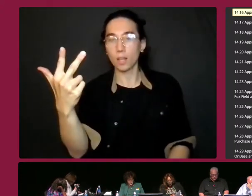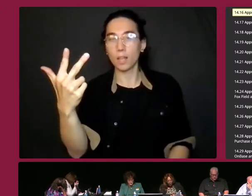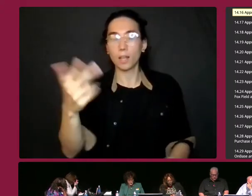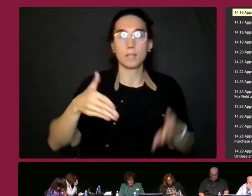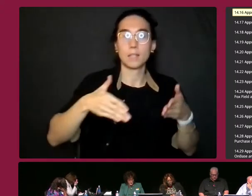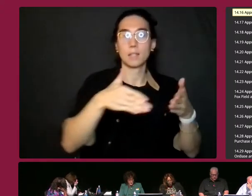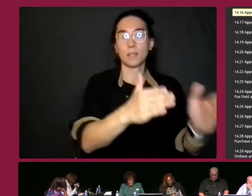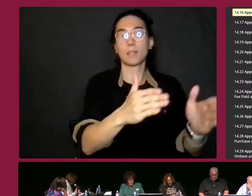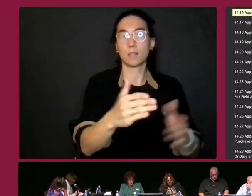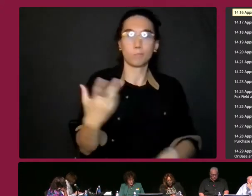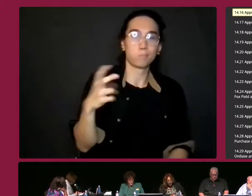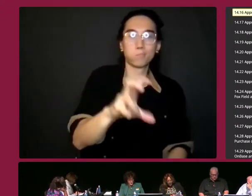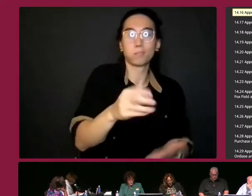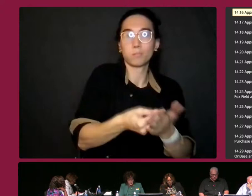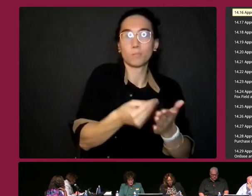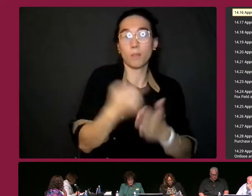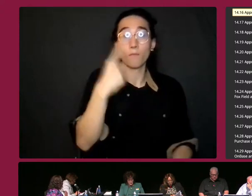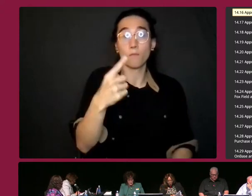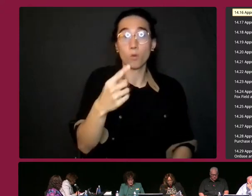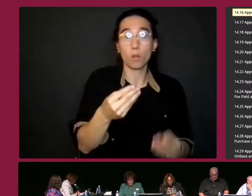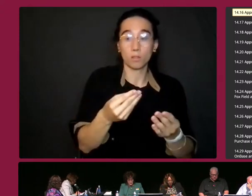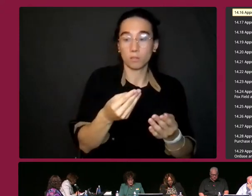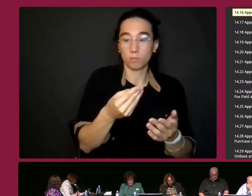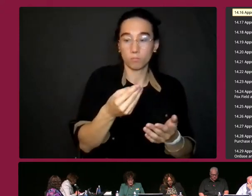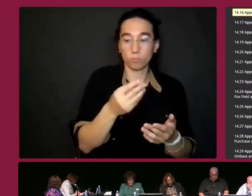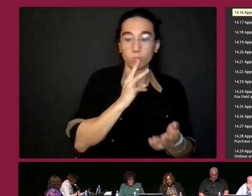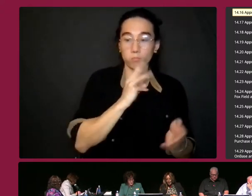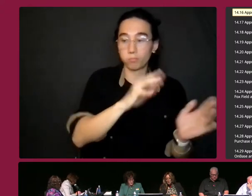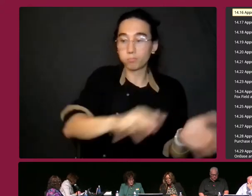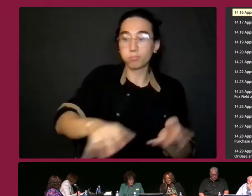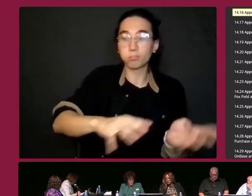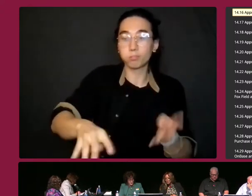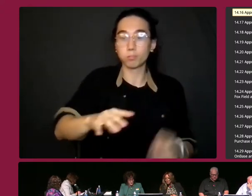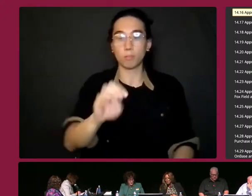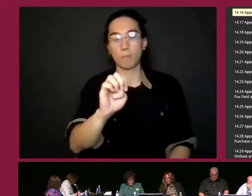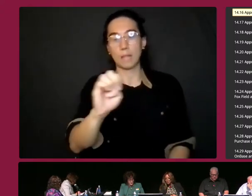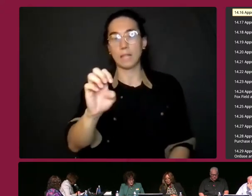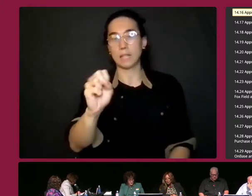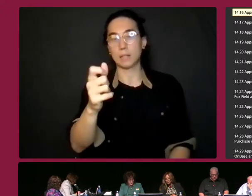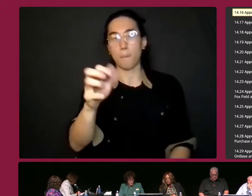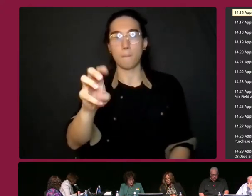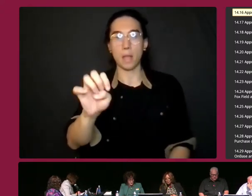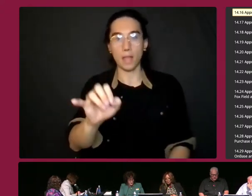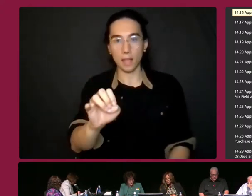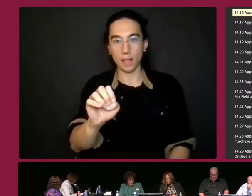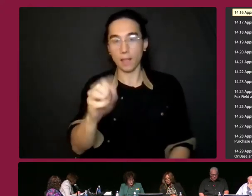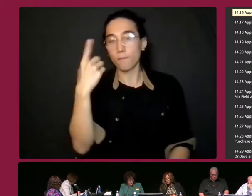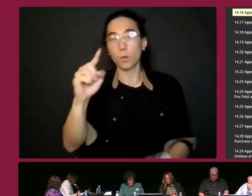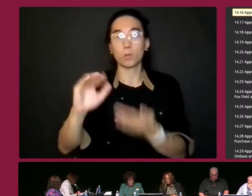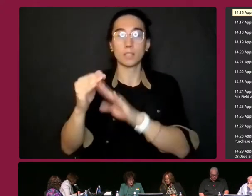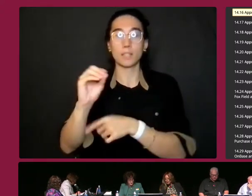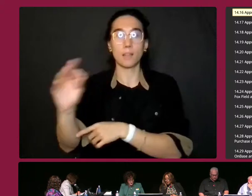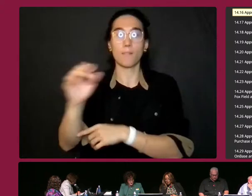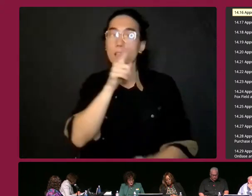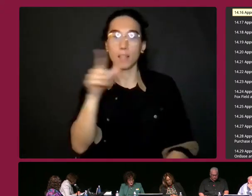and slope easement to the City of Lancaster. May I receive a motion? So moved. Second. Discussion?